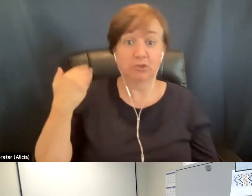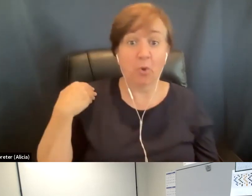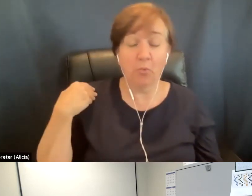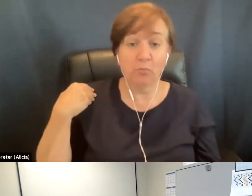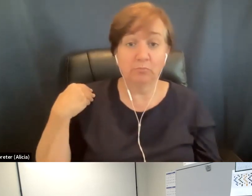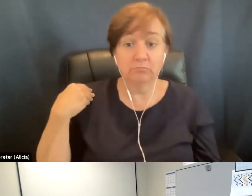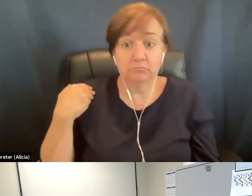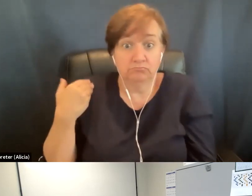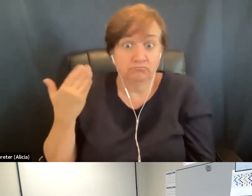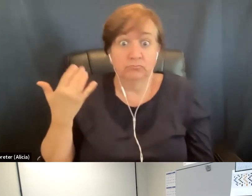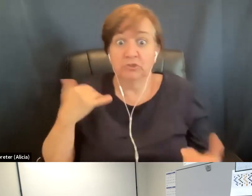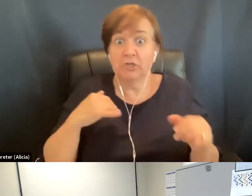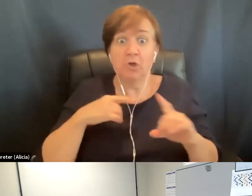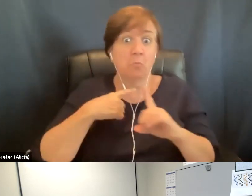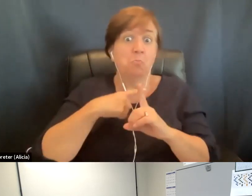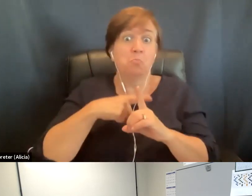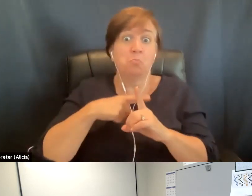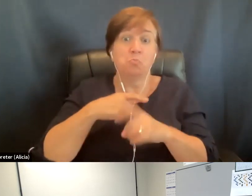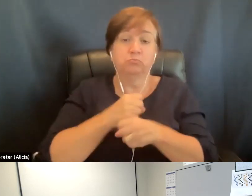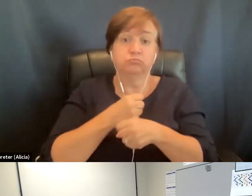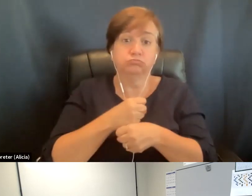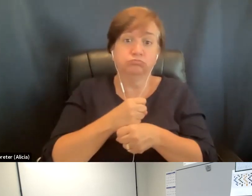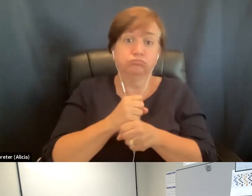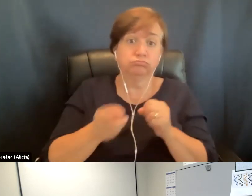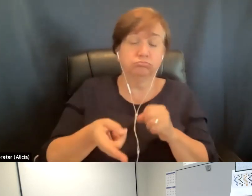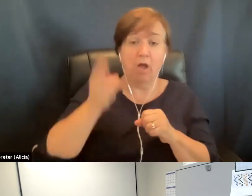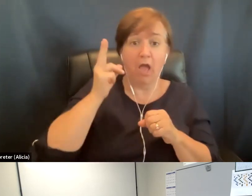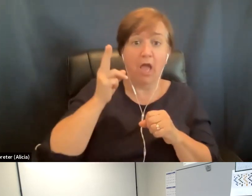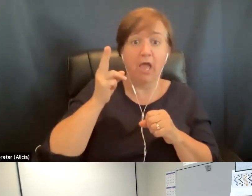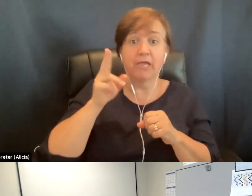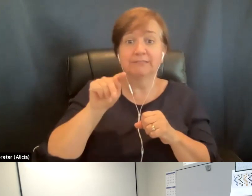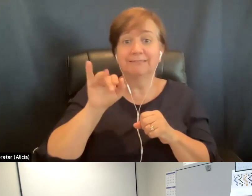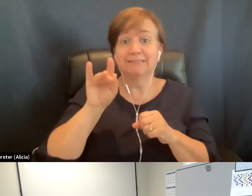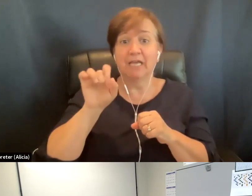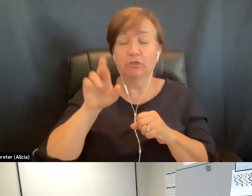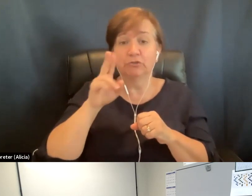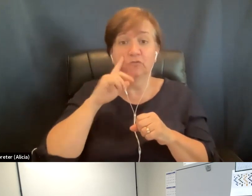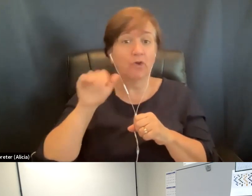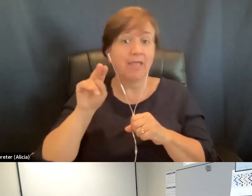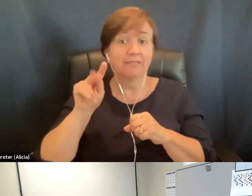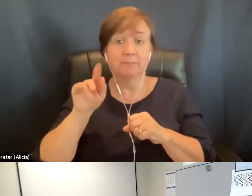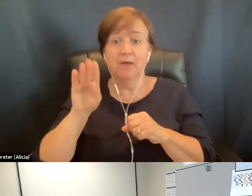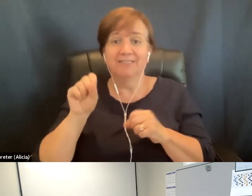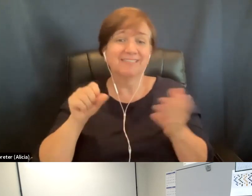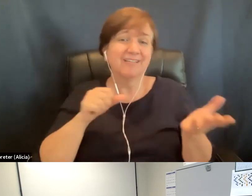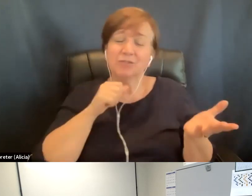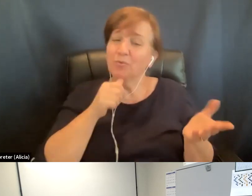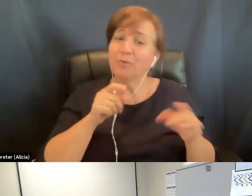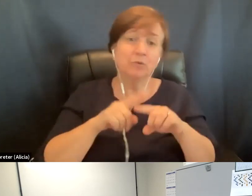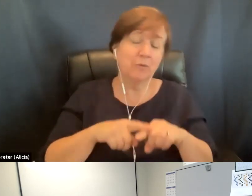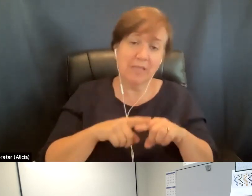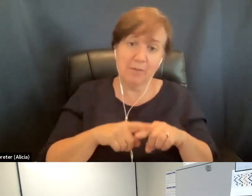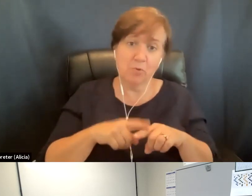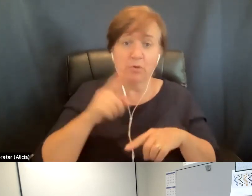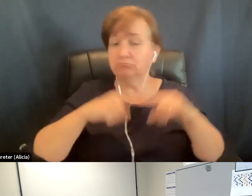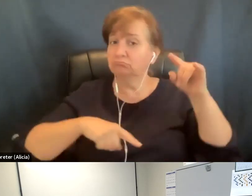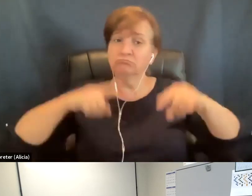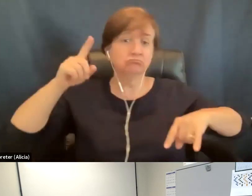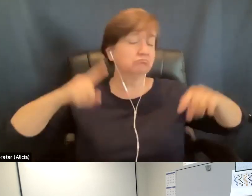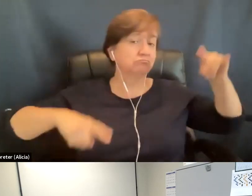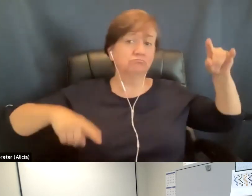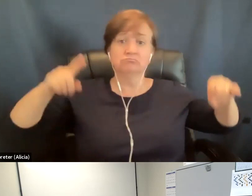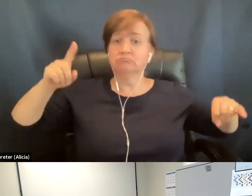Dr. Elsa Villarino: could still have very high titers of antibodies and be so that was not a reliable source you couldn't have as reliable source of donors so then.